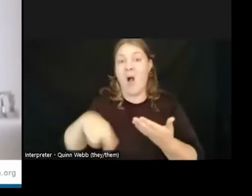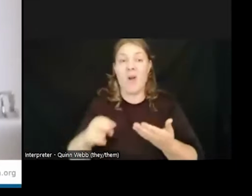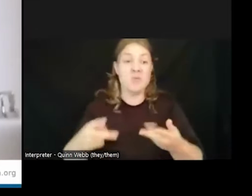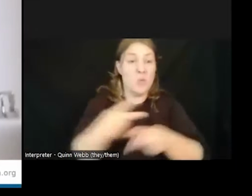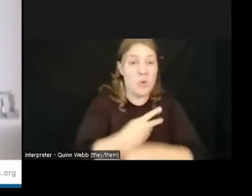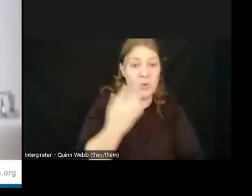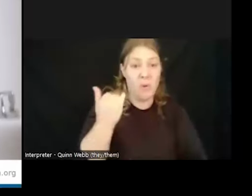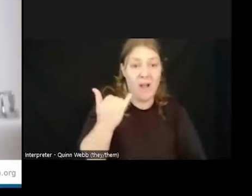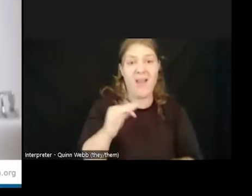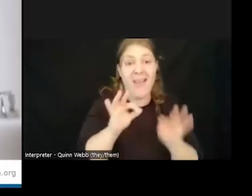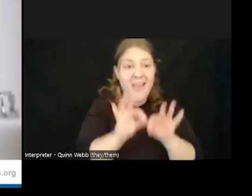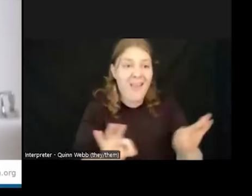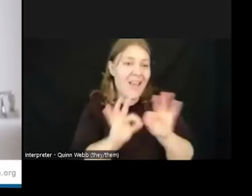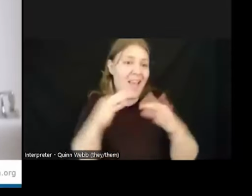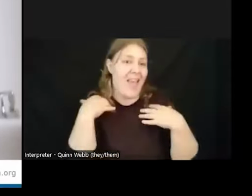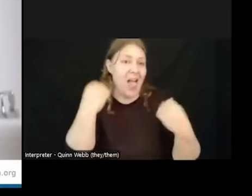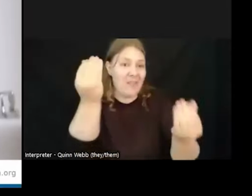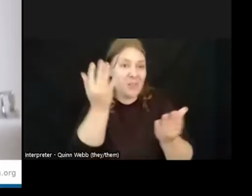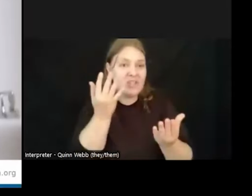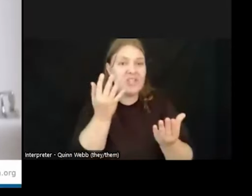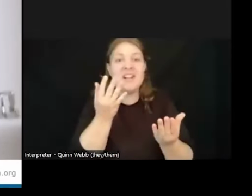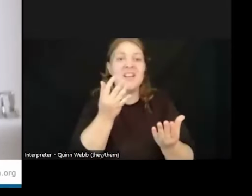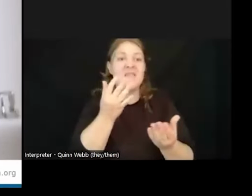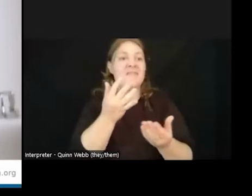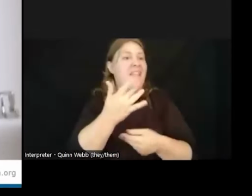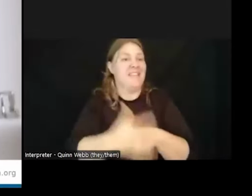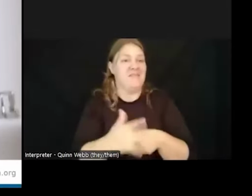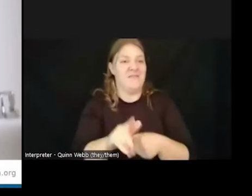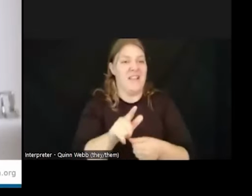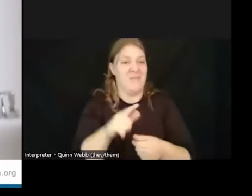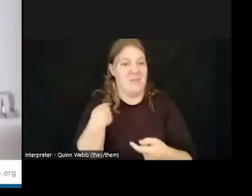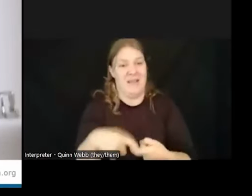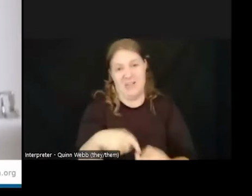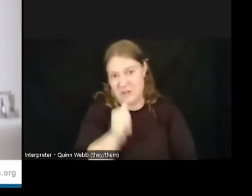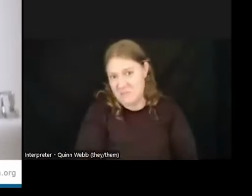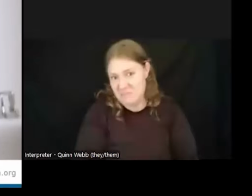information is not available in Spanish once again culturally relevant language but also in